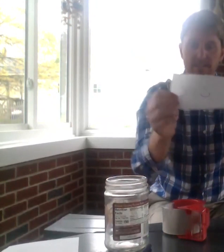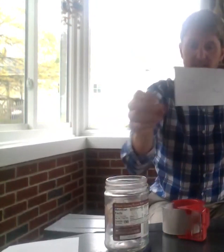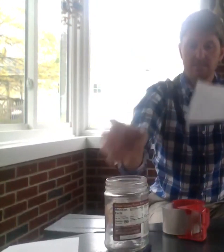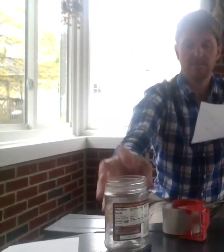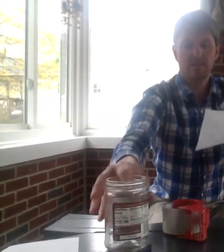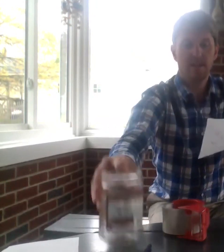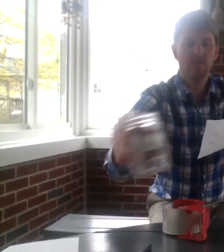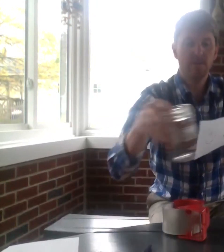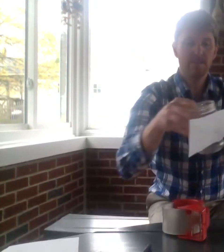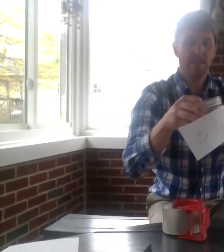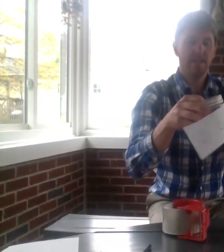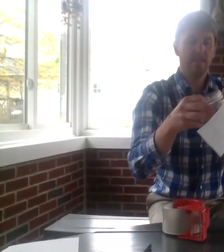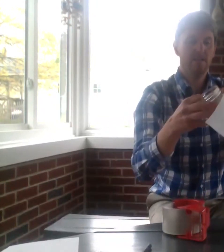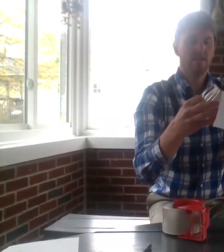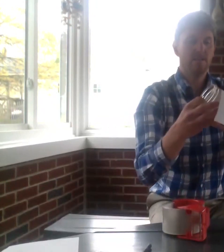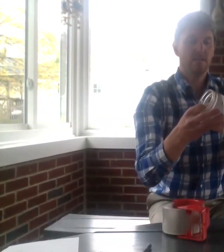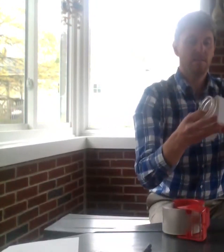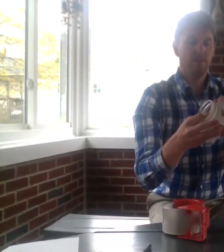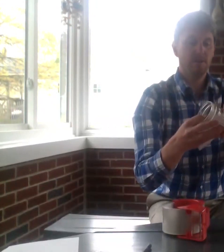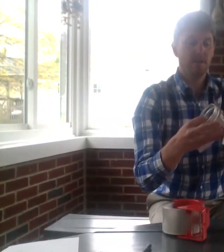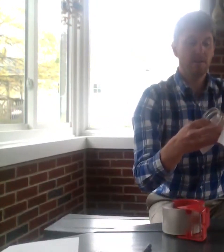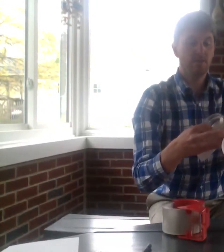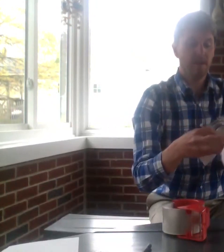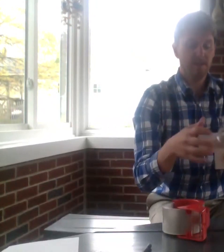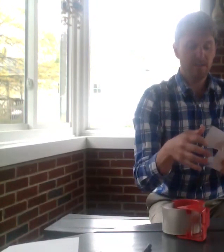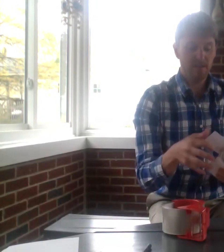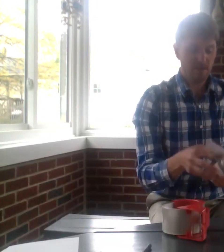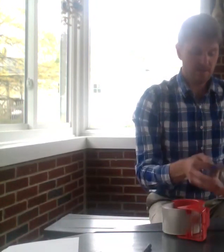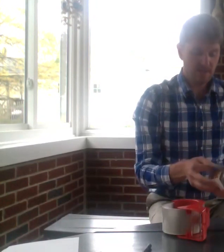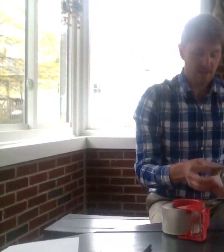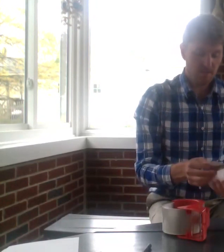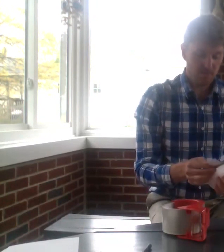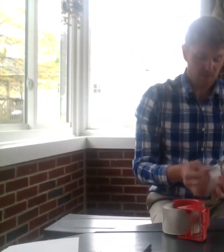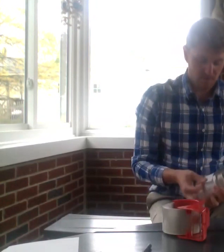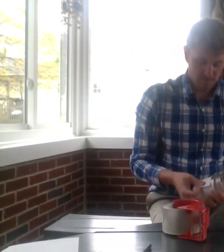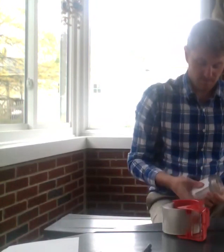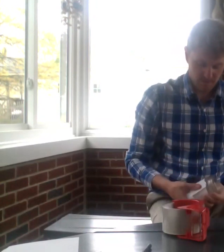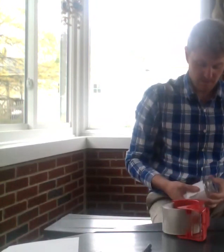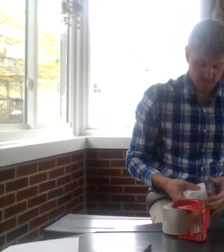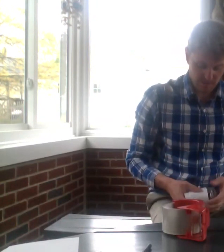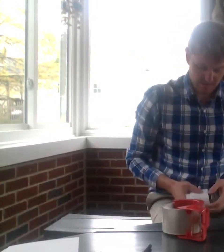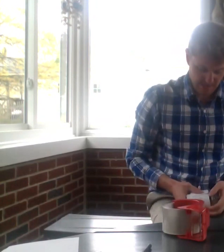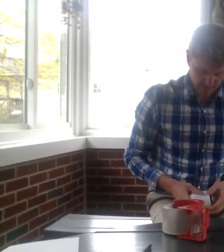If you want to decorate it. And then you take, Evangeline, can you pull that? Here, I'll do it.